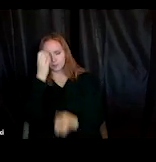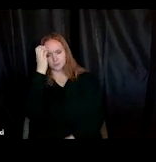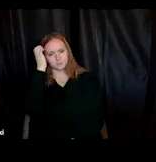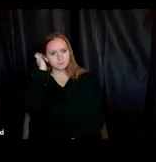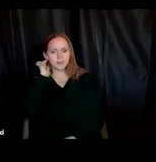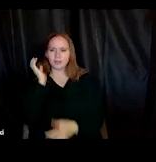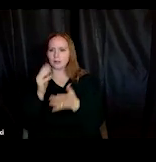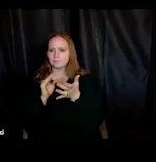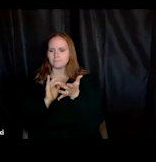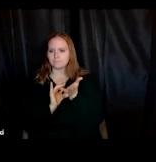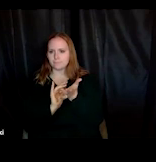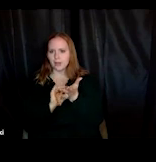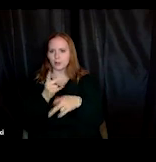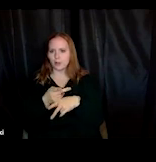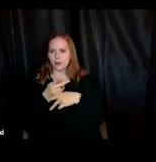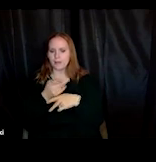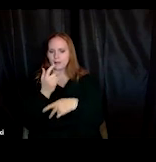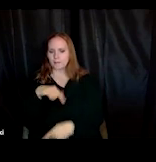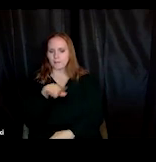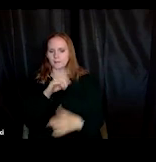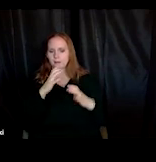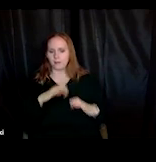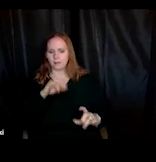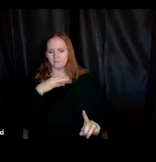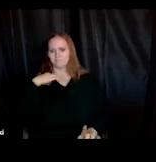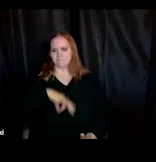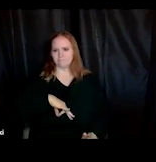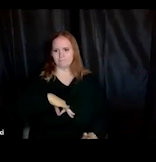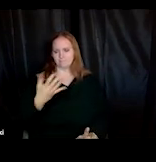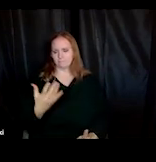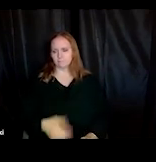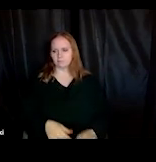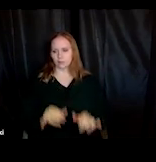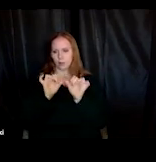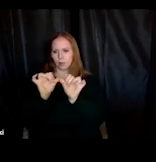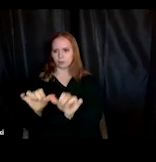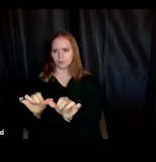that could potentially benefit the client long term. Our supported employment program,